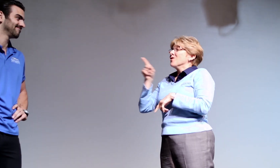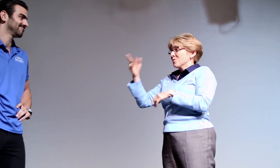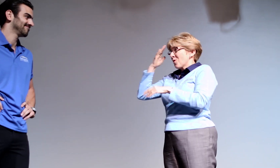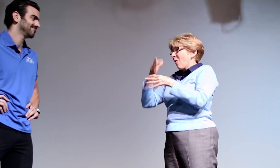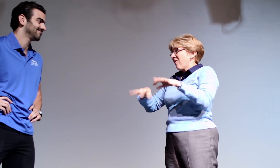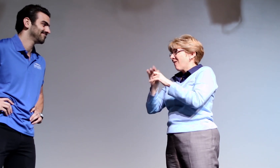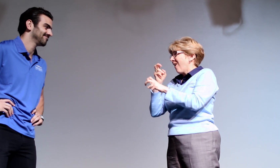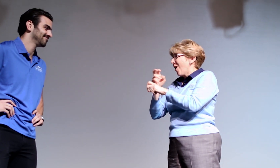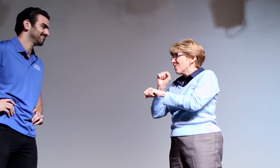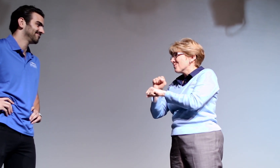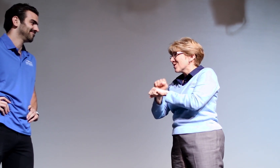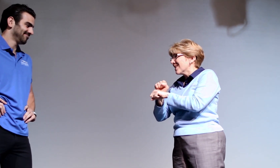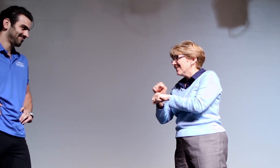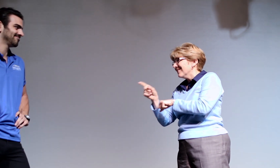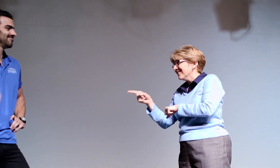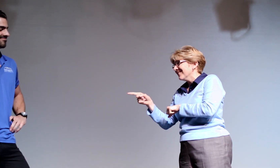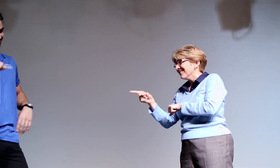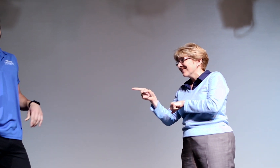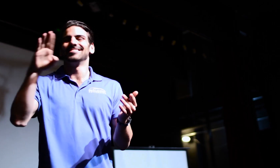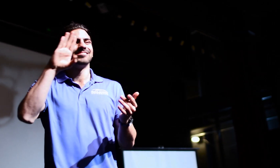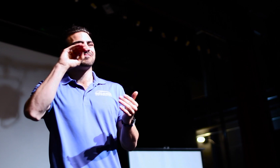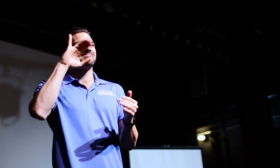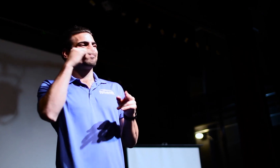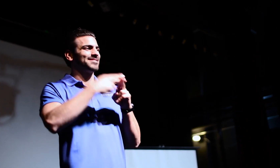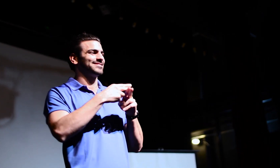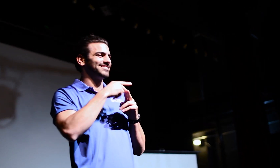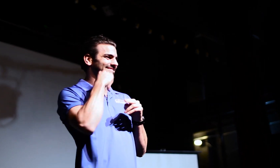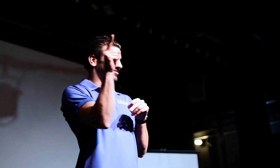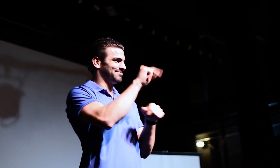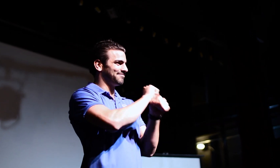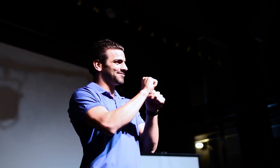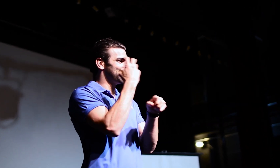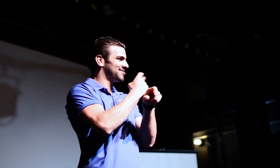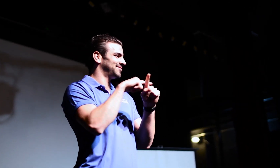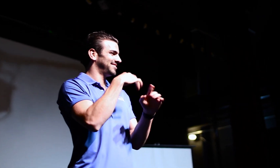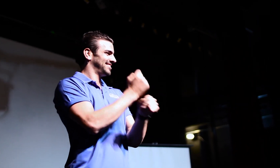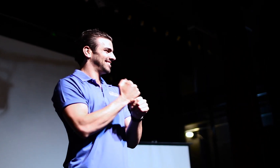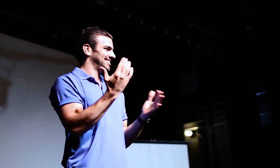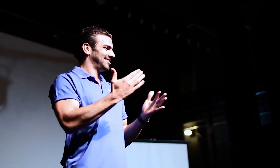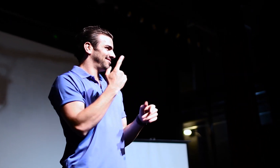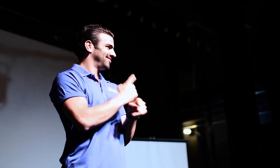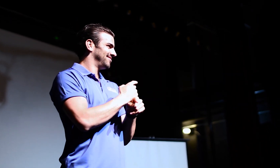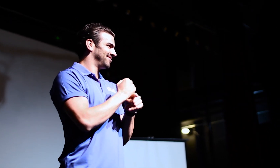[President Bobbi Cordano]: You know the value of hard work, don't you? Yes, I do. Bobbi mentioned that you all worked hard to get here, right?